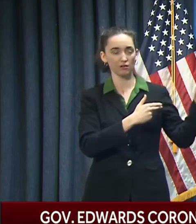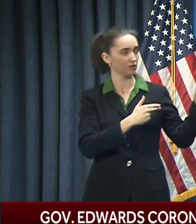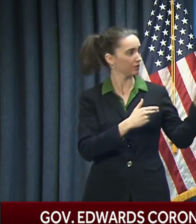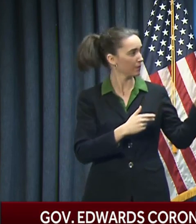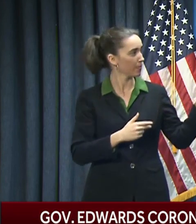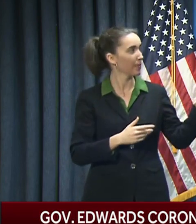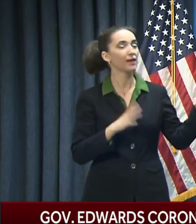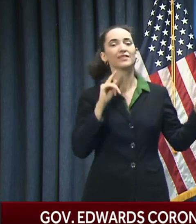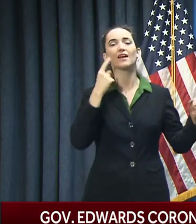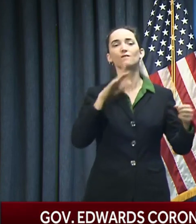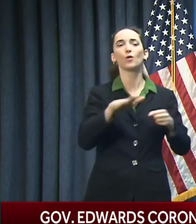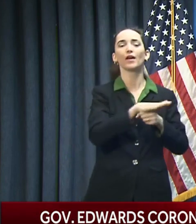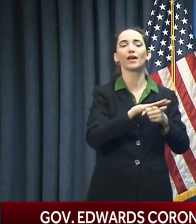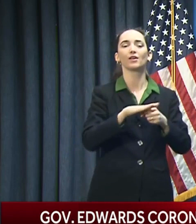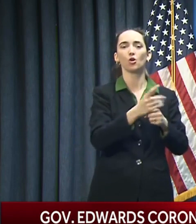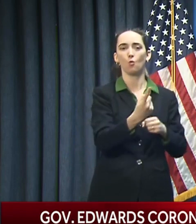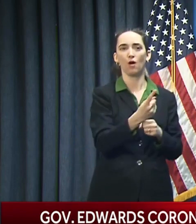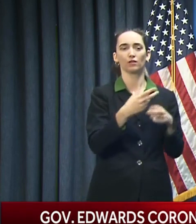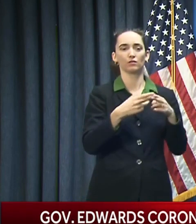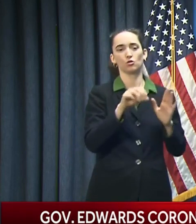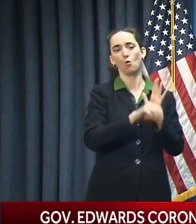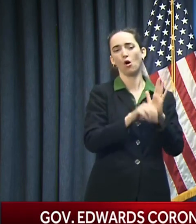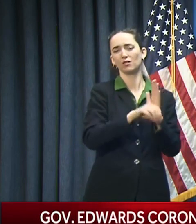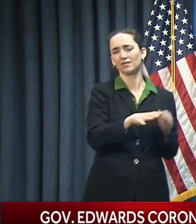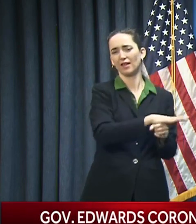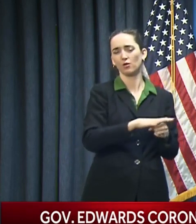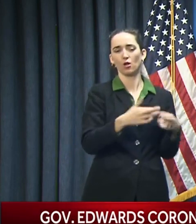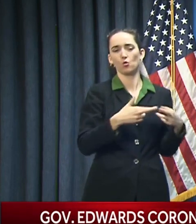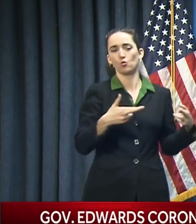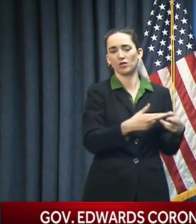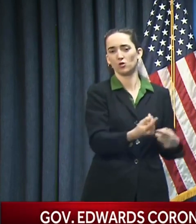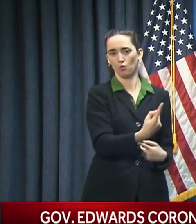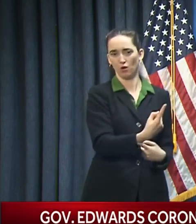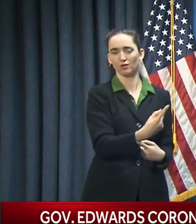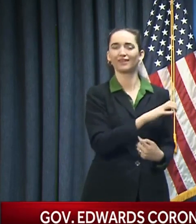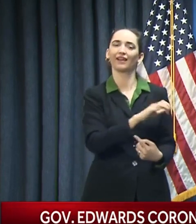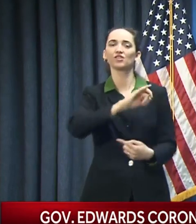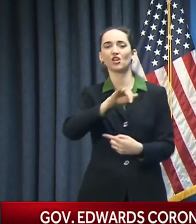LOOK AT THE VENT AND HOSPITAL CHARTS AND THIS IS REGION 1.